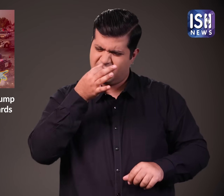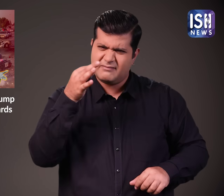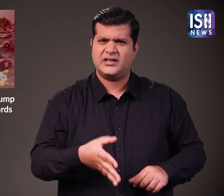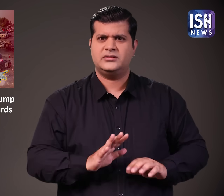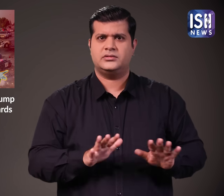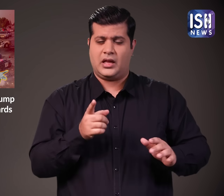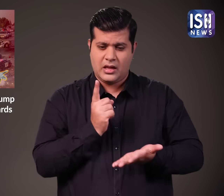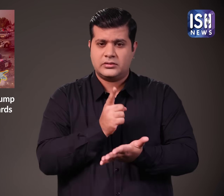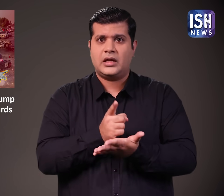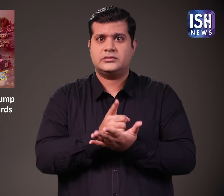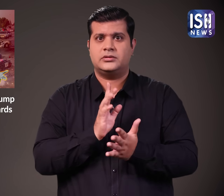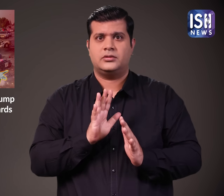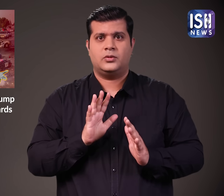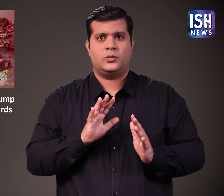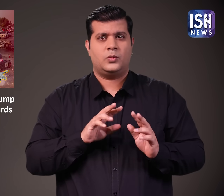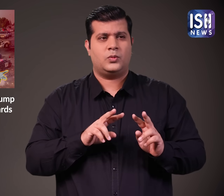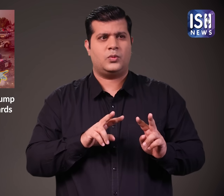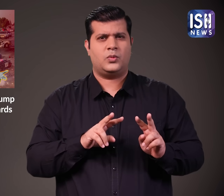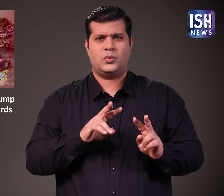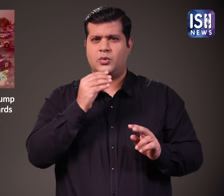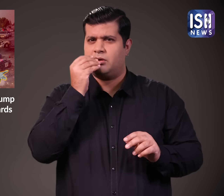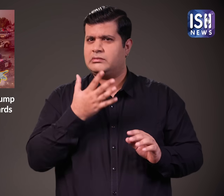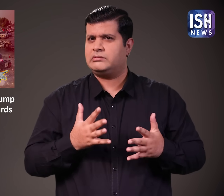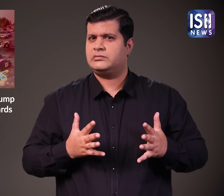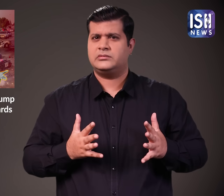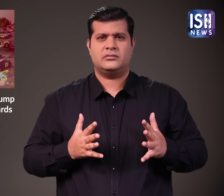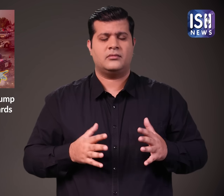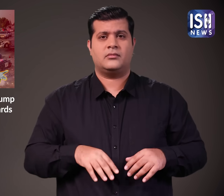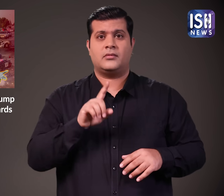In real-time, decisions and actions are being taken, without delay. This isn't an easy task.